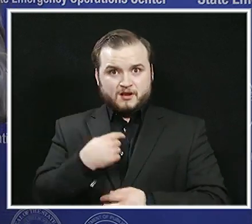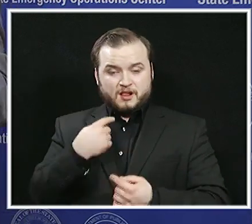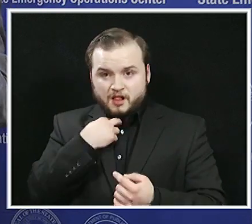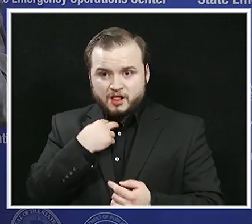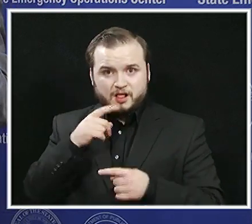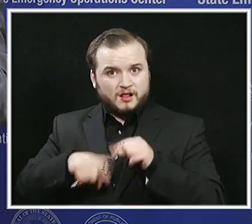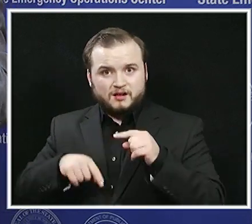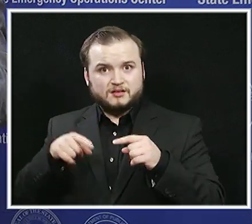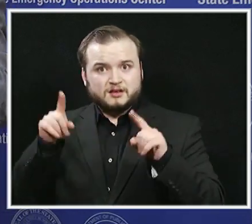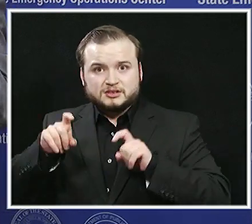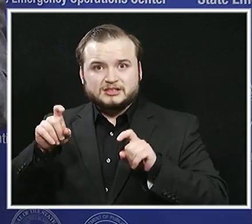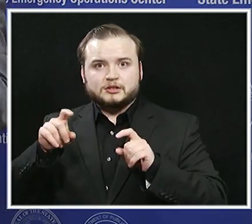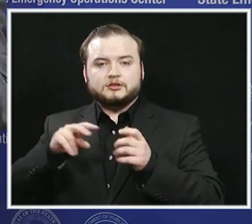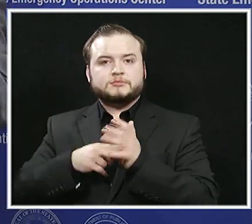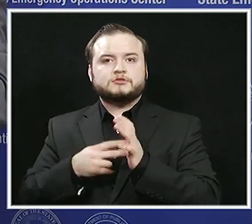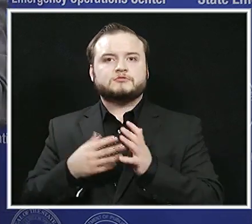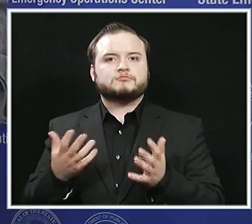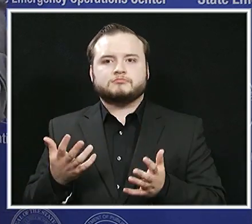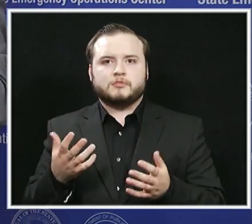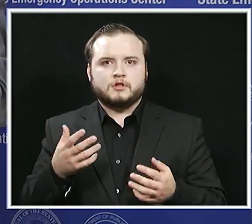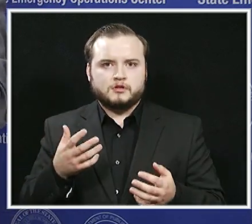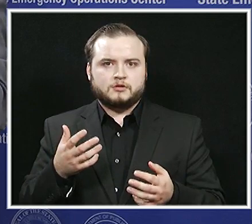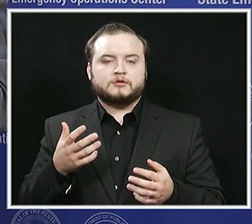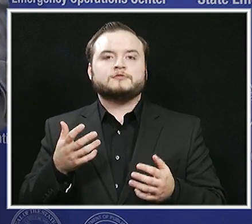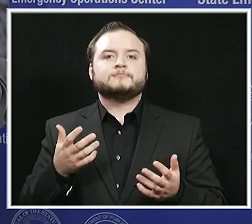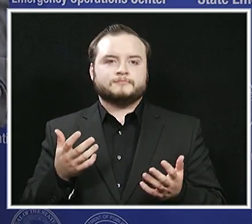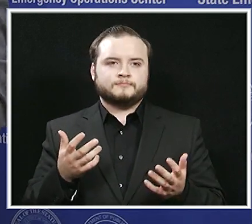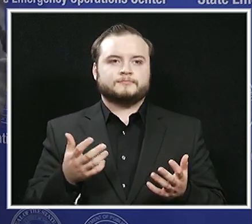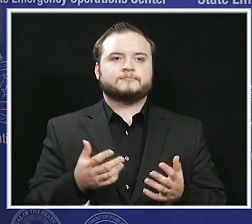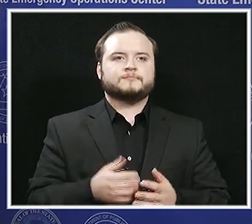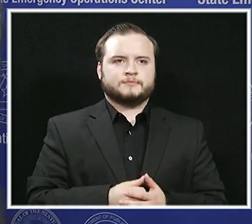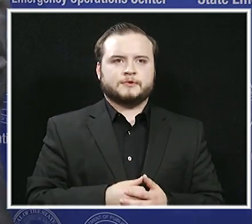It wouldn't be unusual with a new novel coronavirus to come up that you wouldn't be able to test, but the